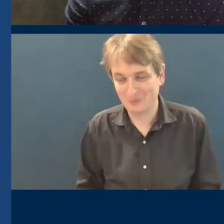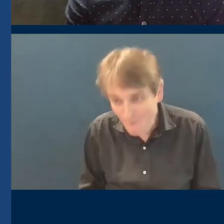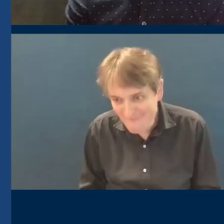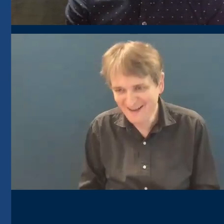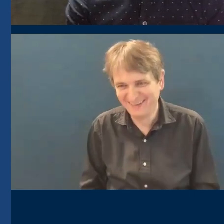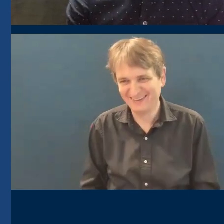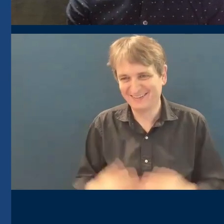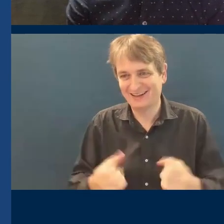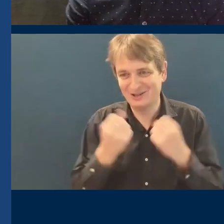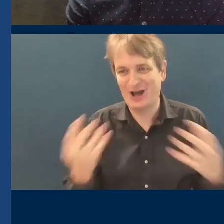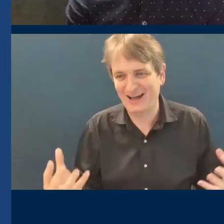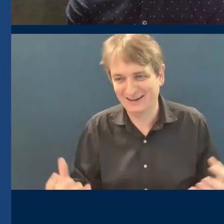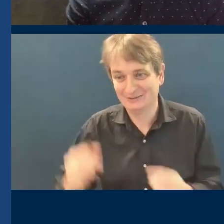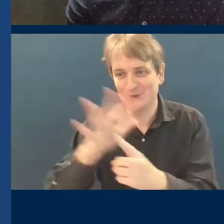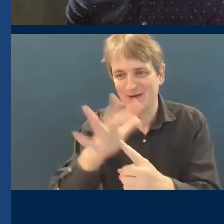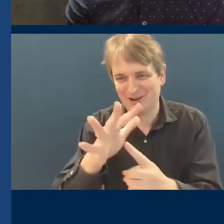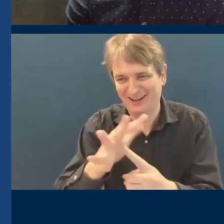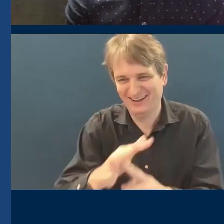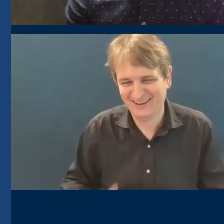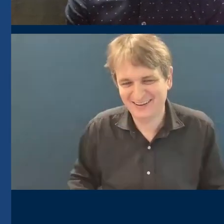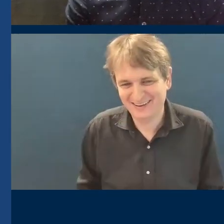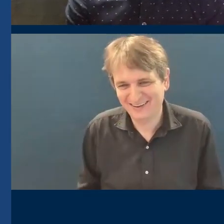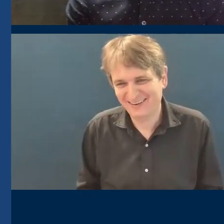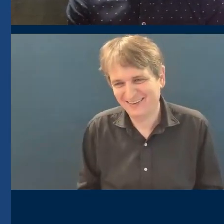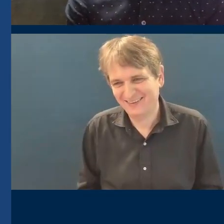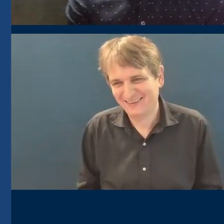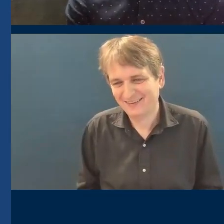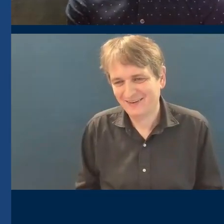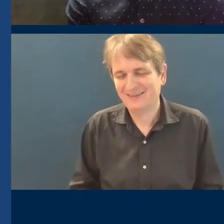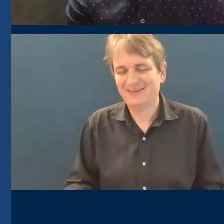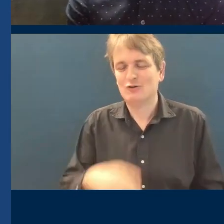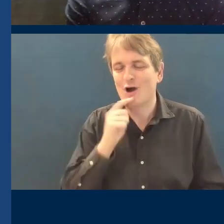Involved in that who downloaded that product. That's a very popular product.